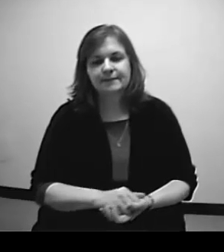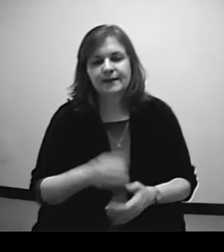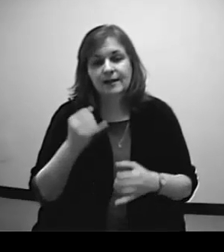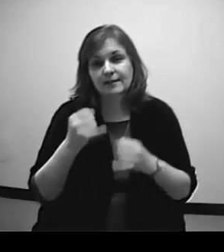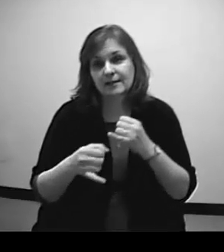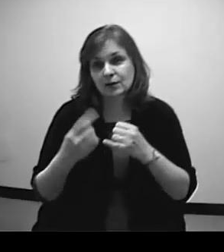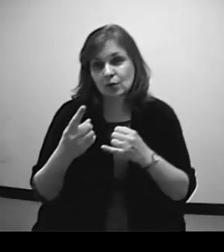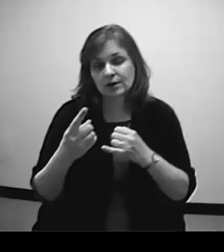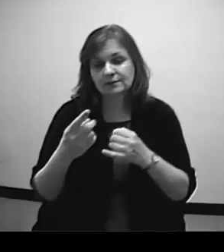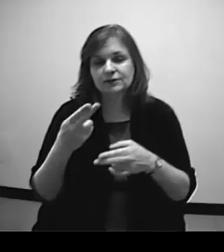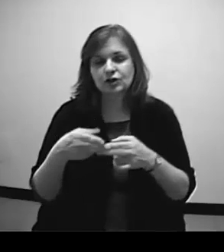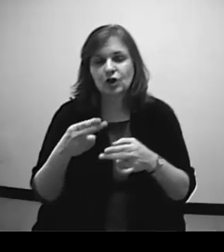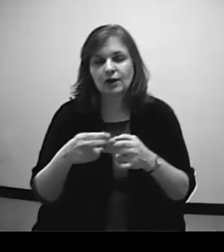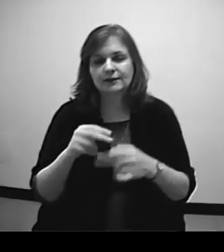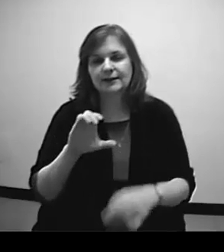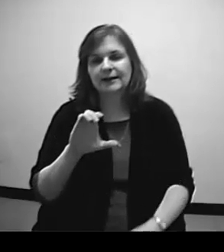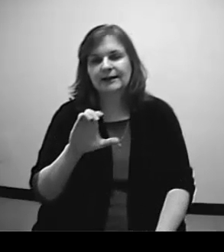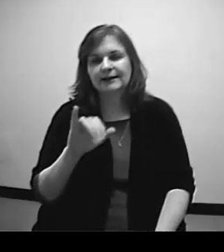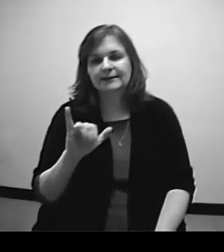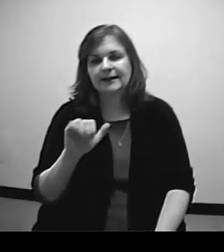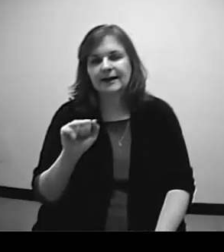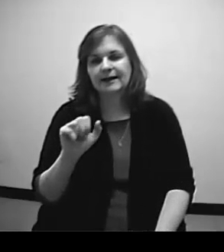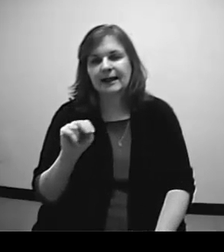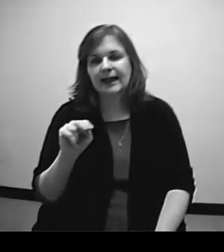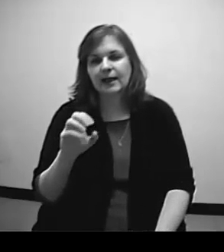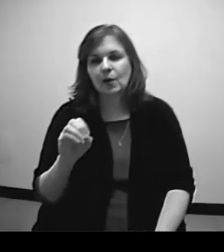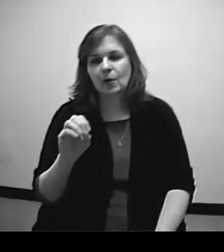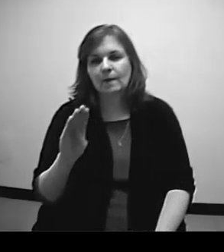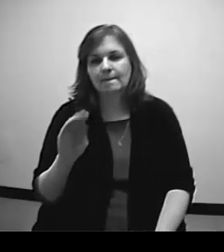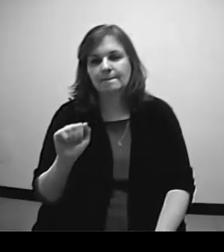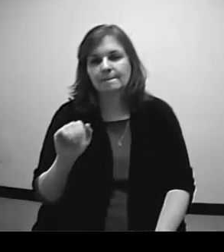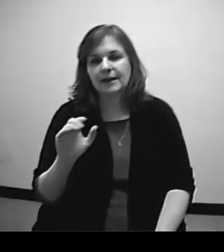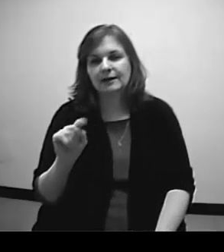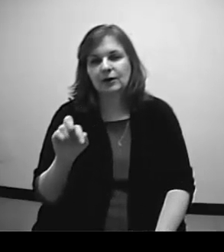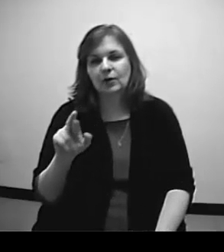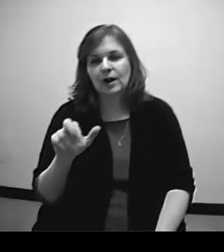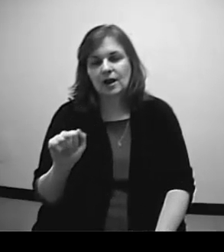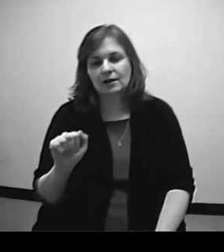last one here is something called a cyanobacteria